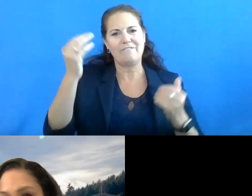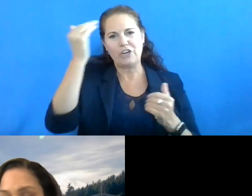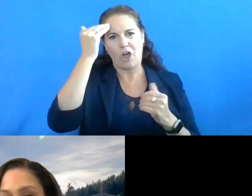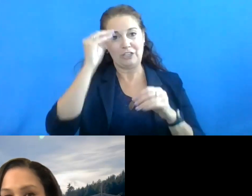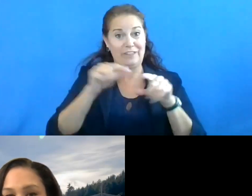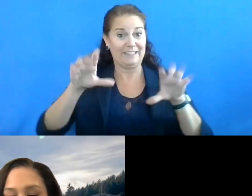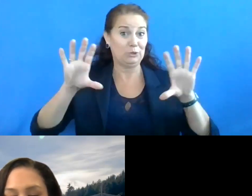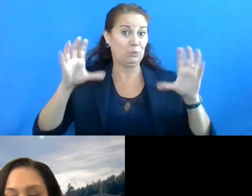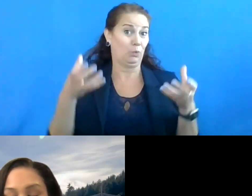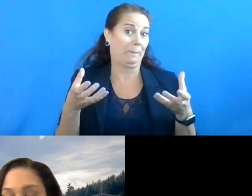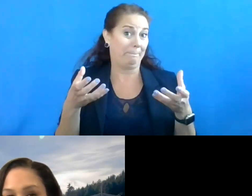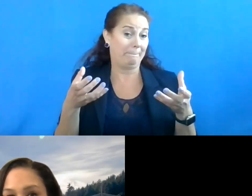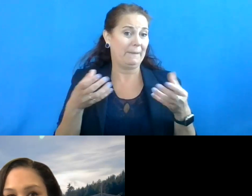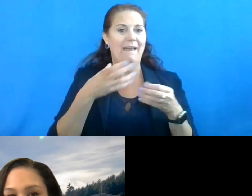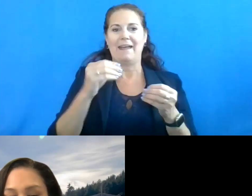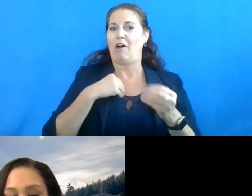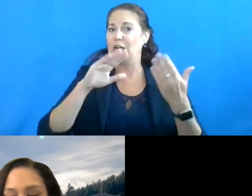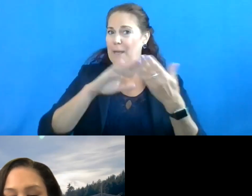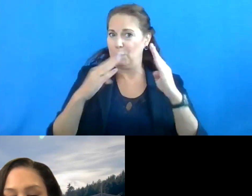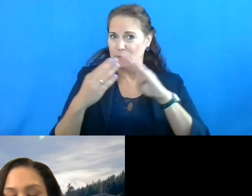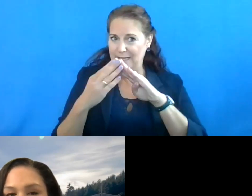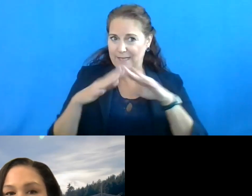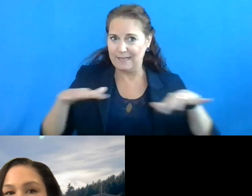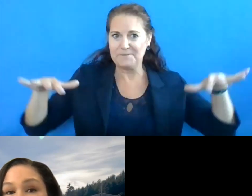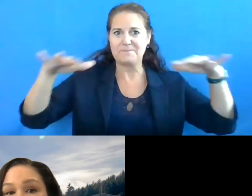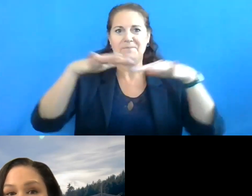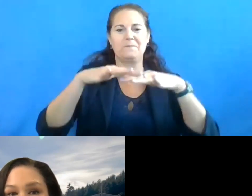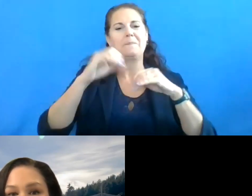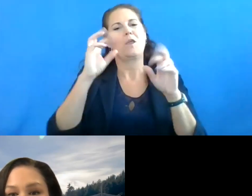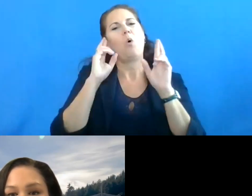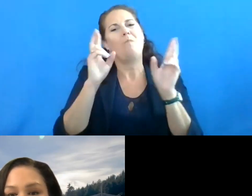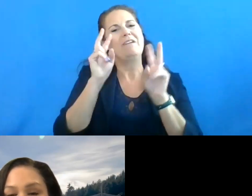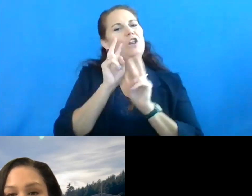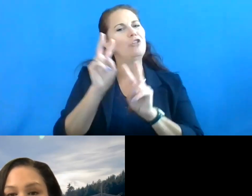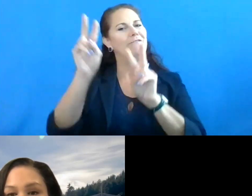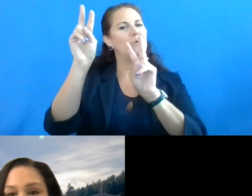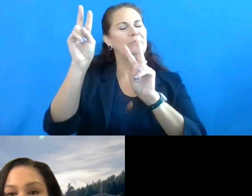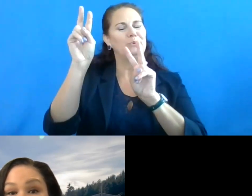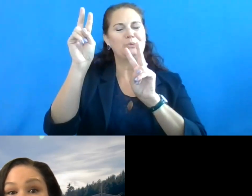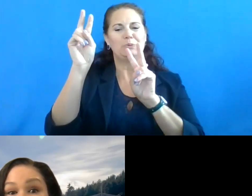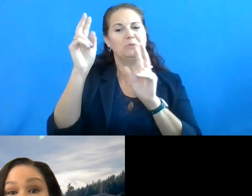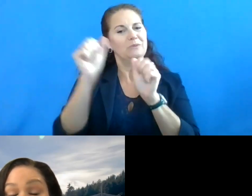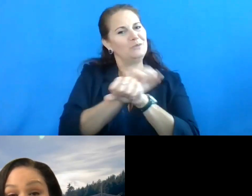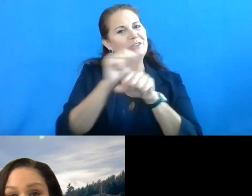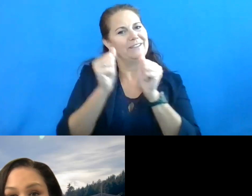and in our community, and I am, hopefully looking forward to working with all of you to share your